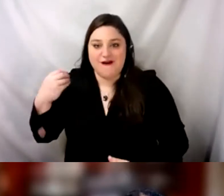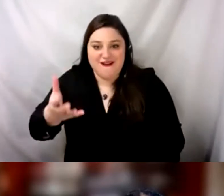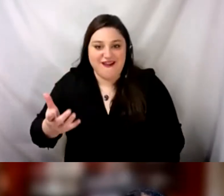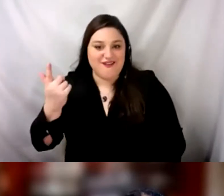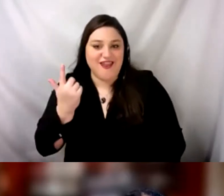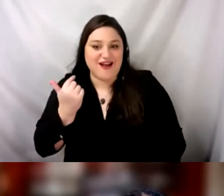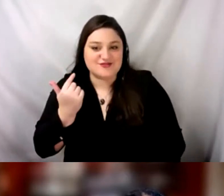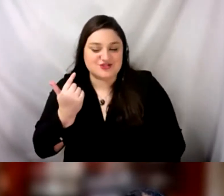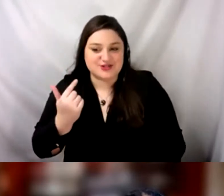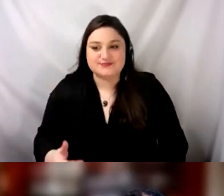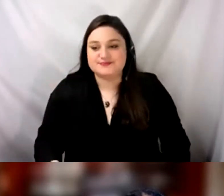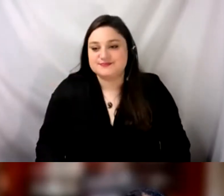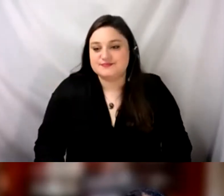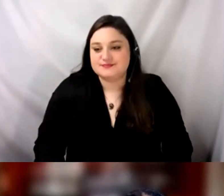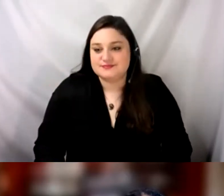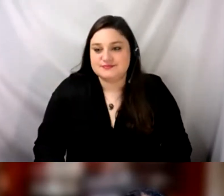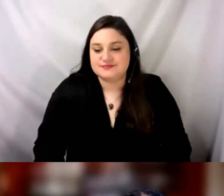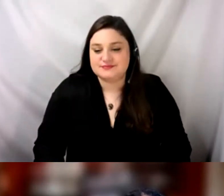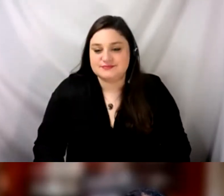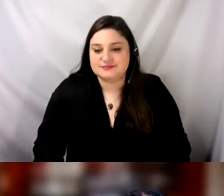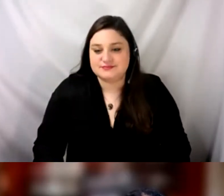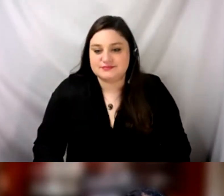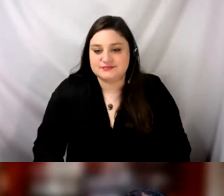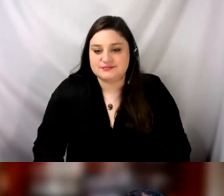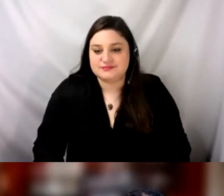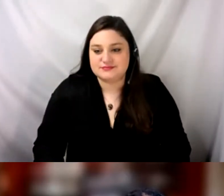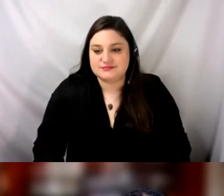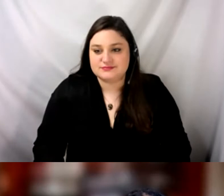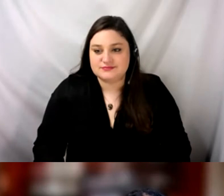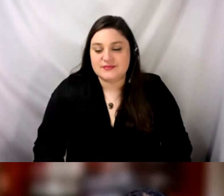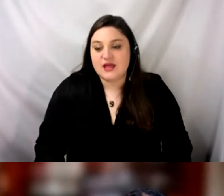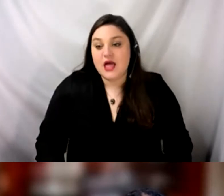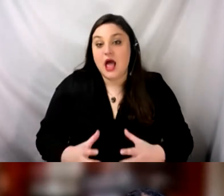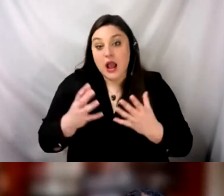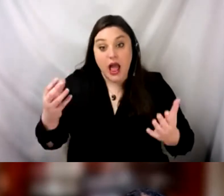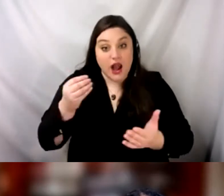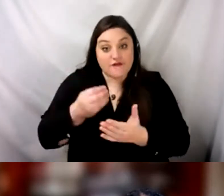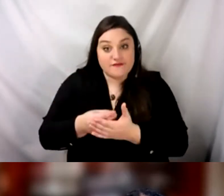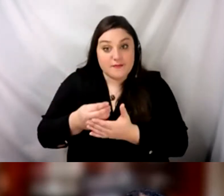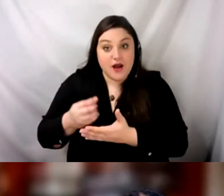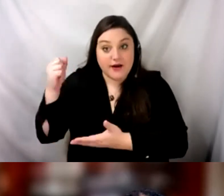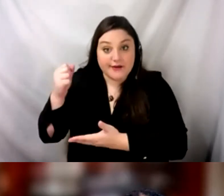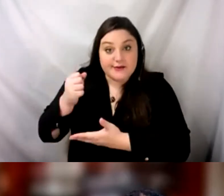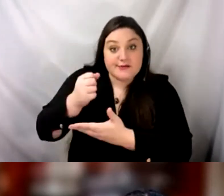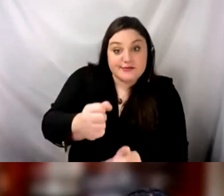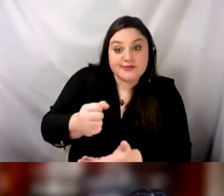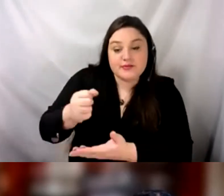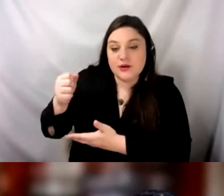coming to support with that is federal money. The city doesn't have